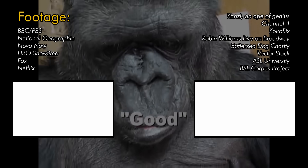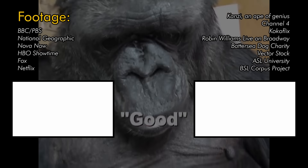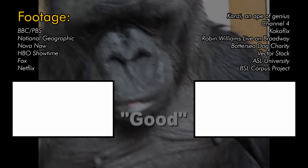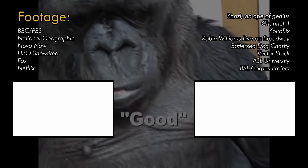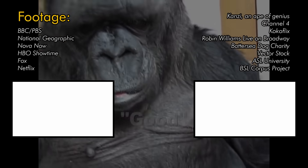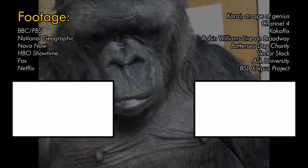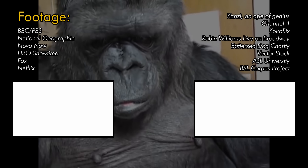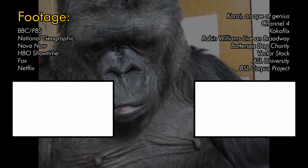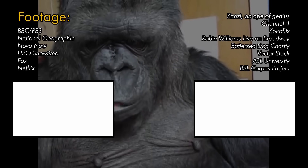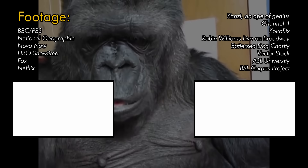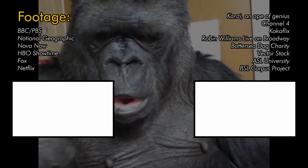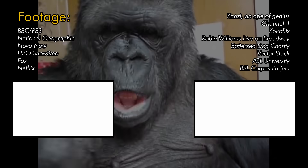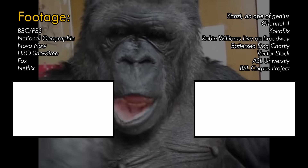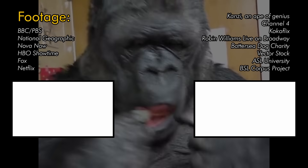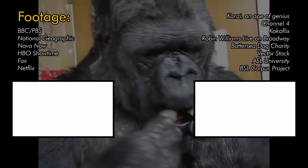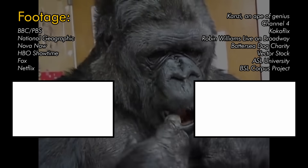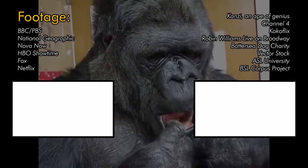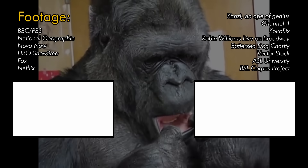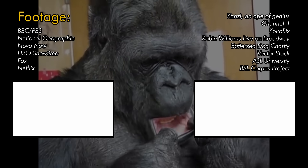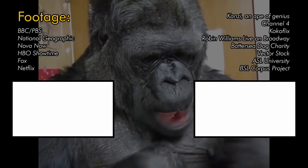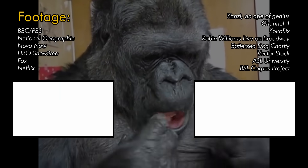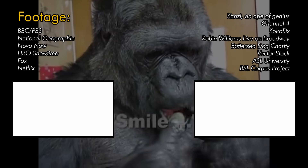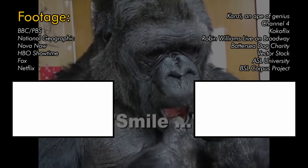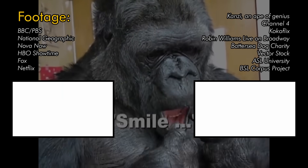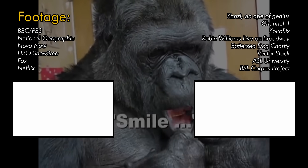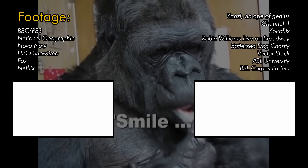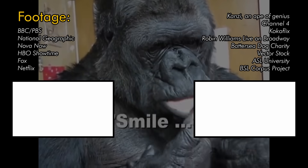Is there something I can do for you?